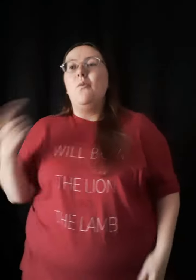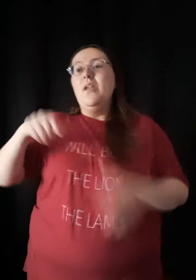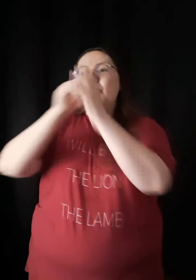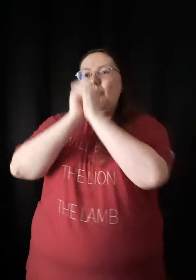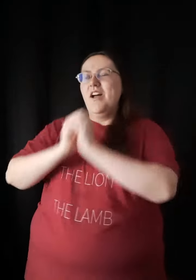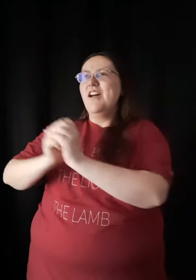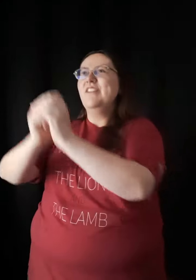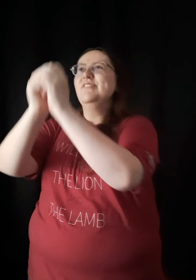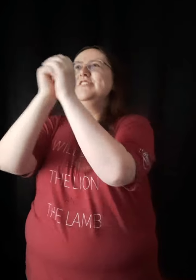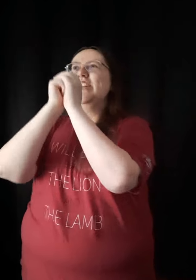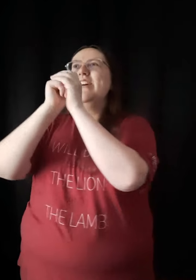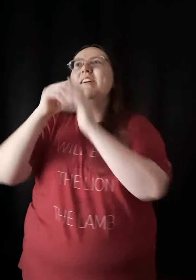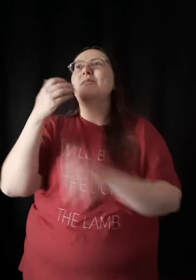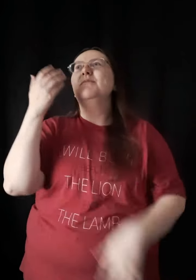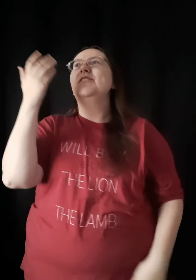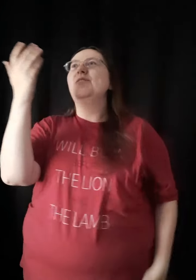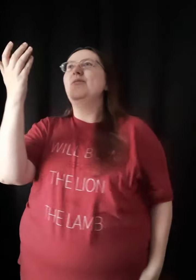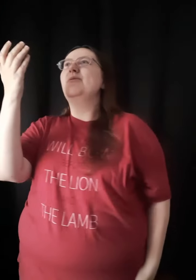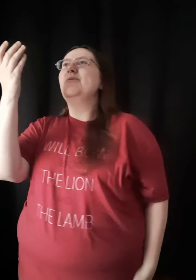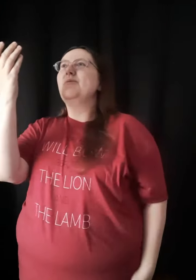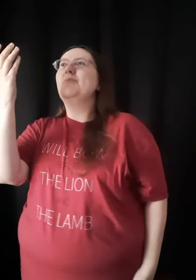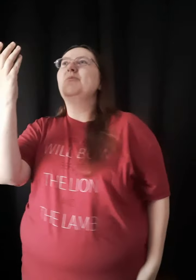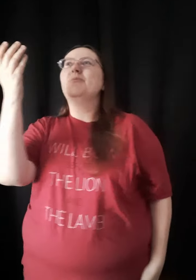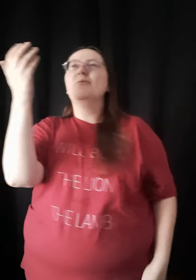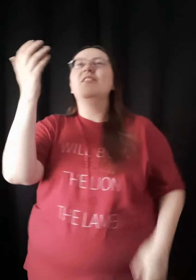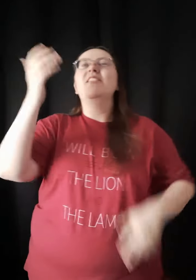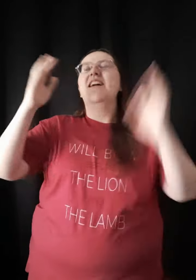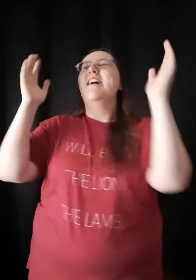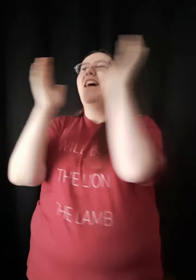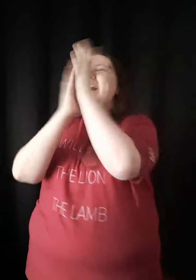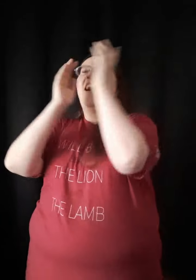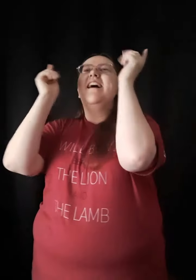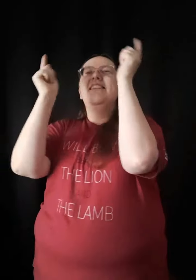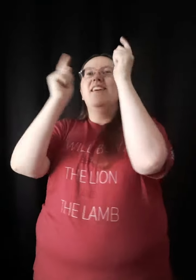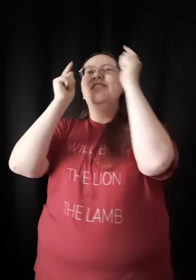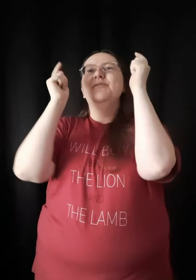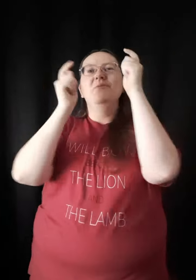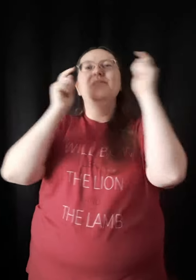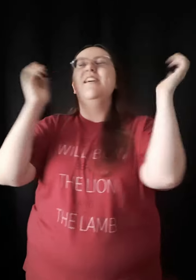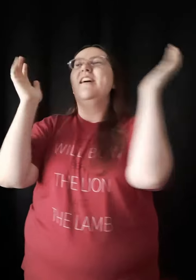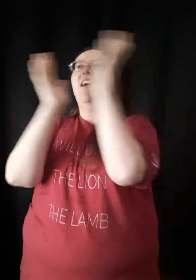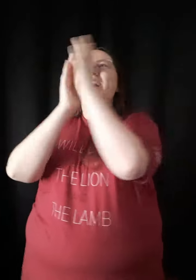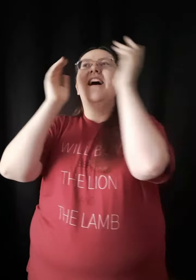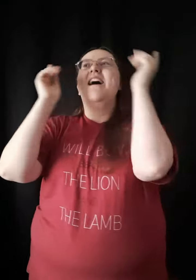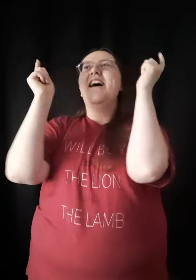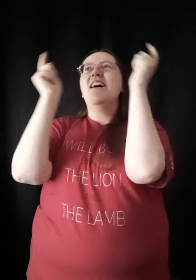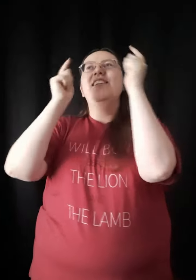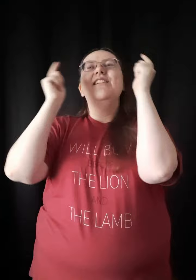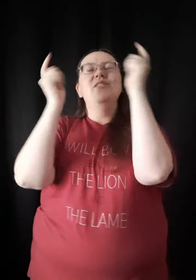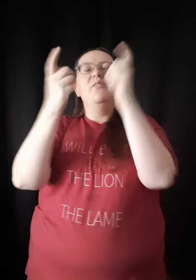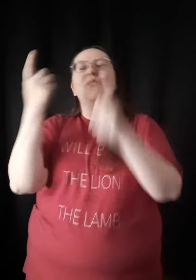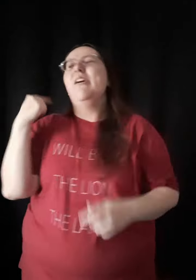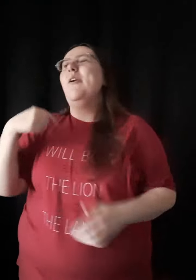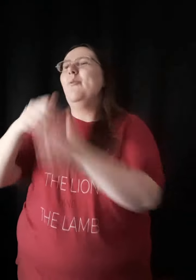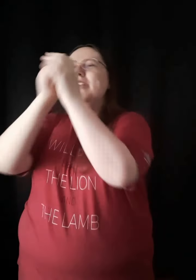We worship you Hallelujah, hallelujah